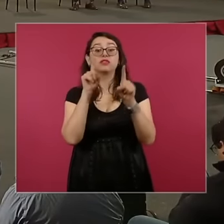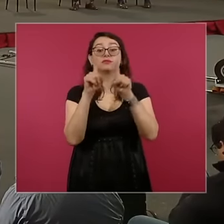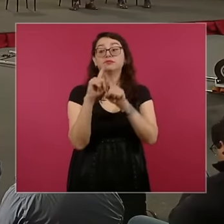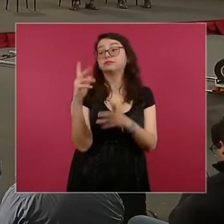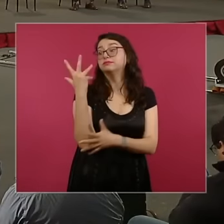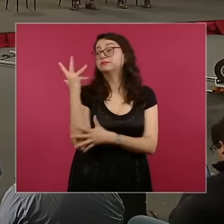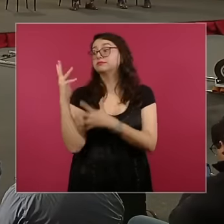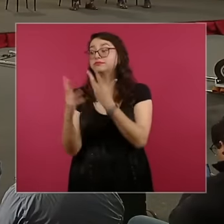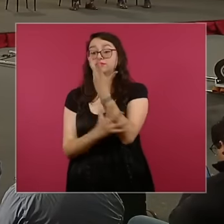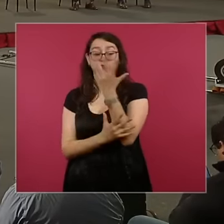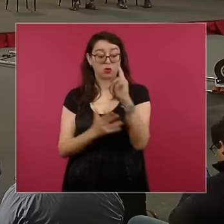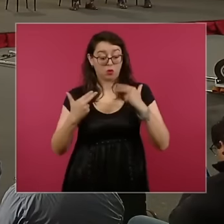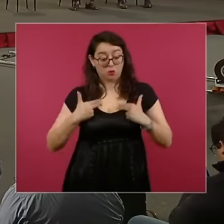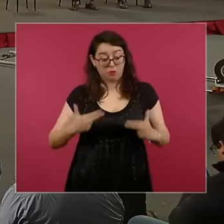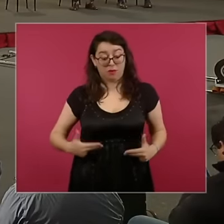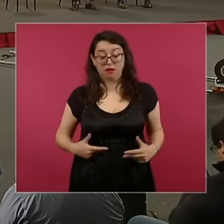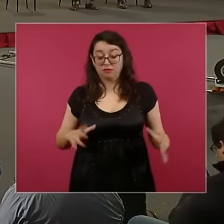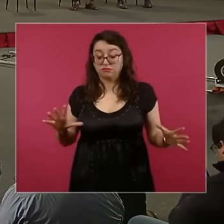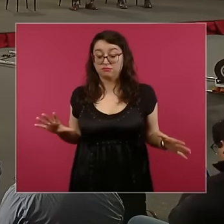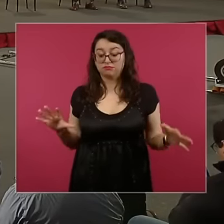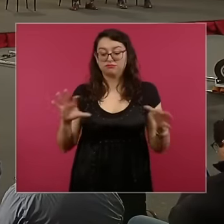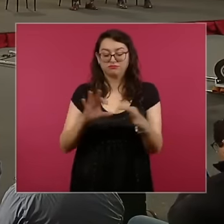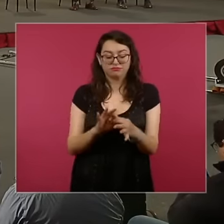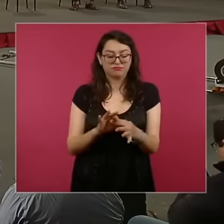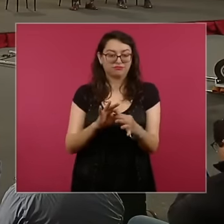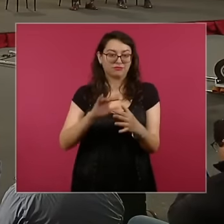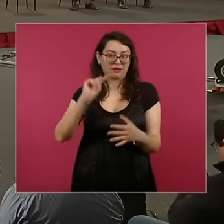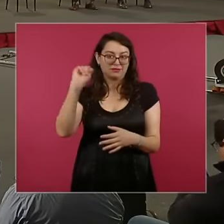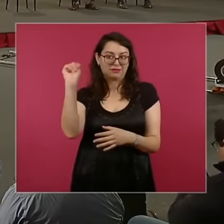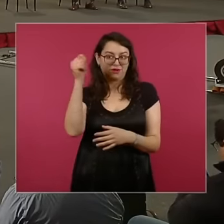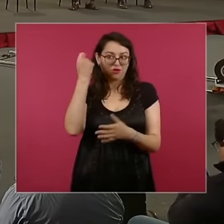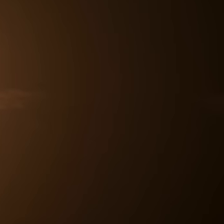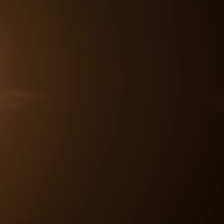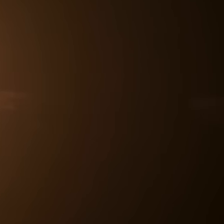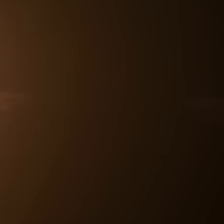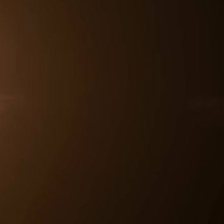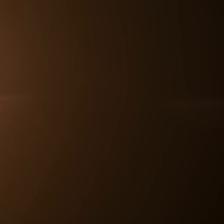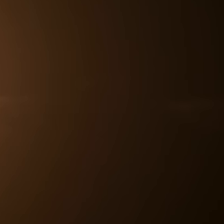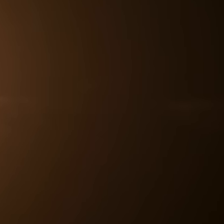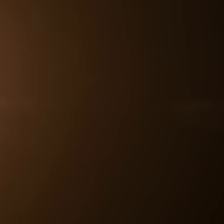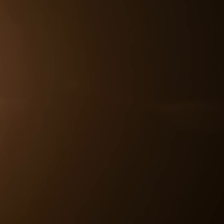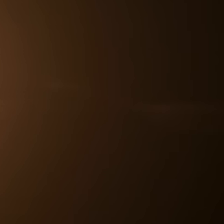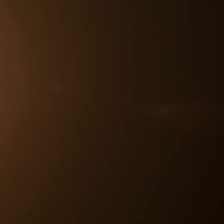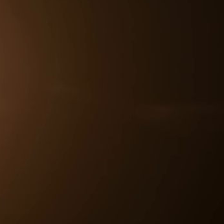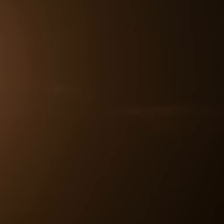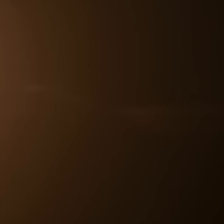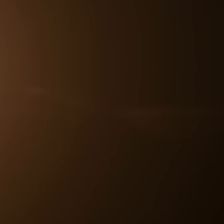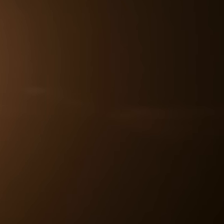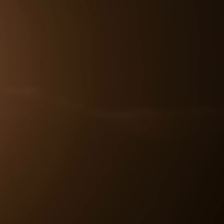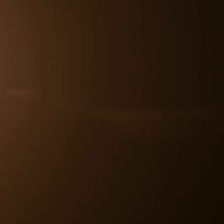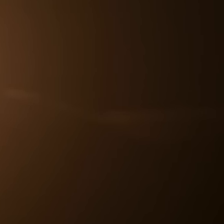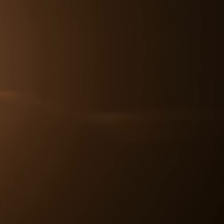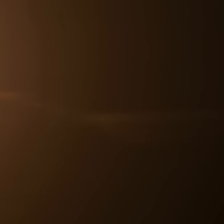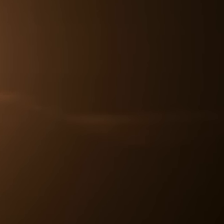there are no virtuous technologies without honest basic science, which with responsibility